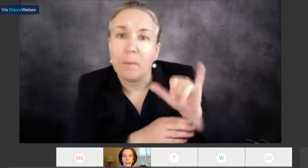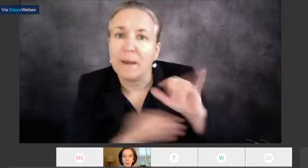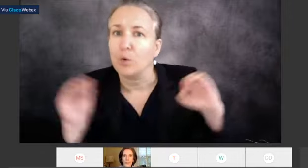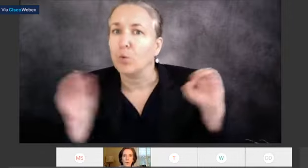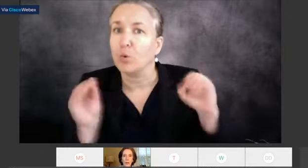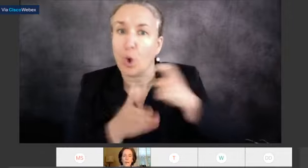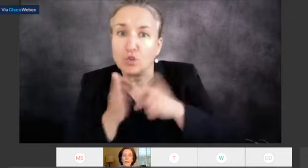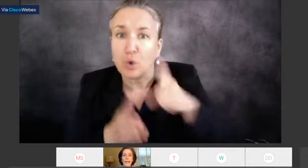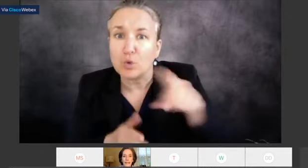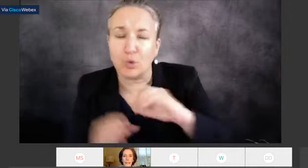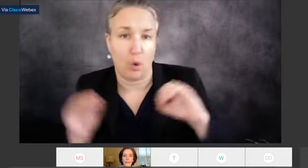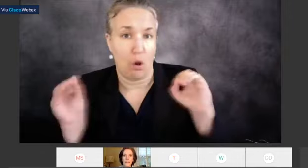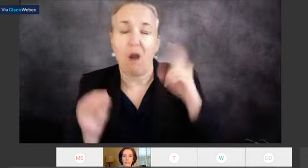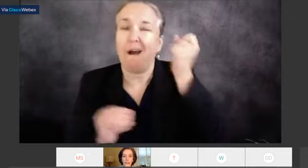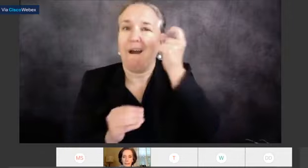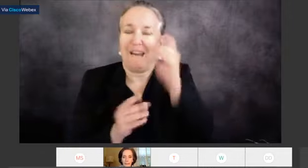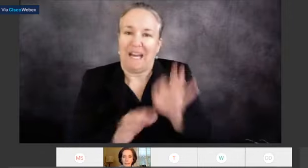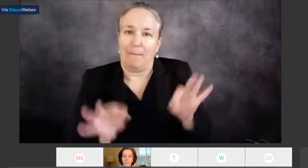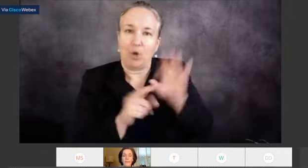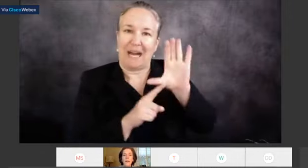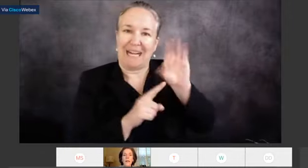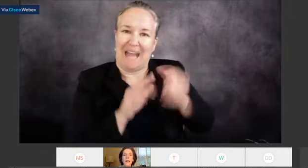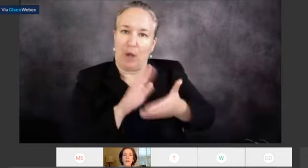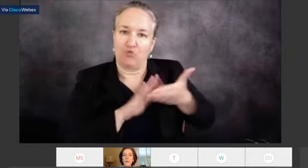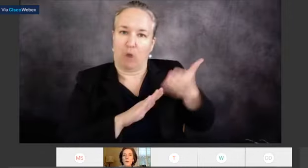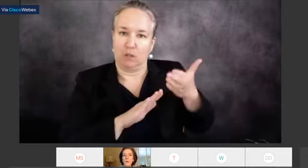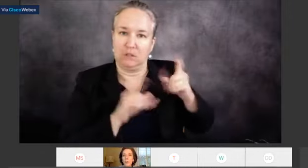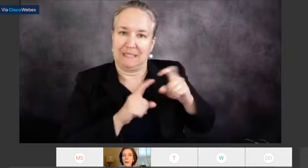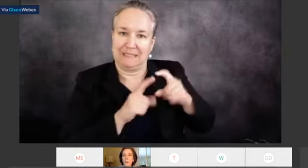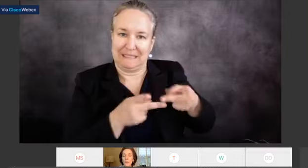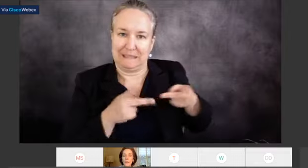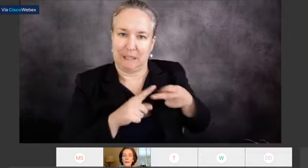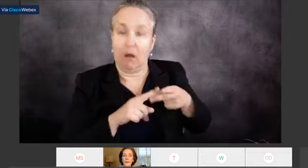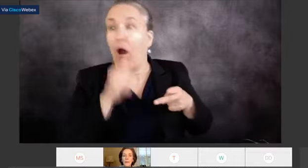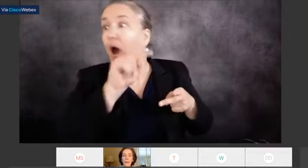county run testing site just a reminder we have sites in